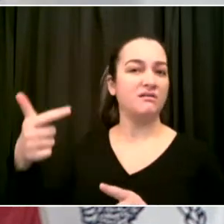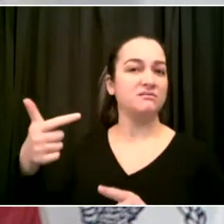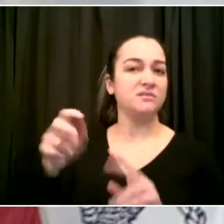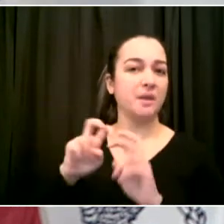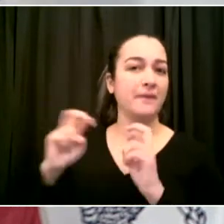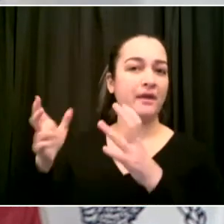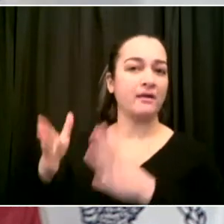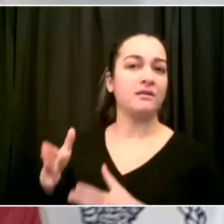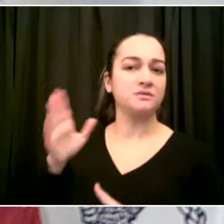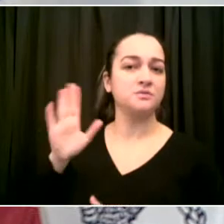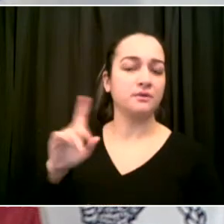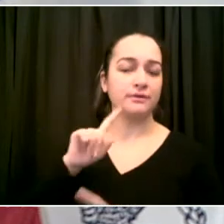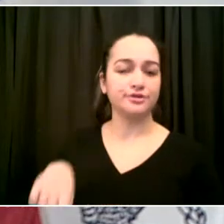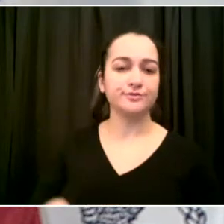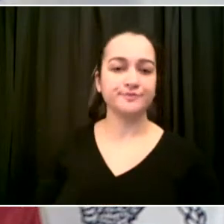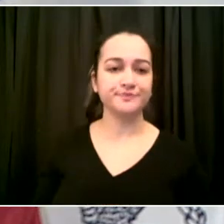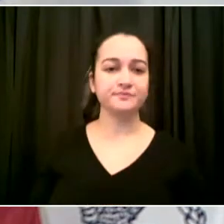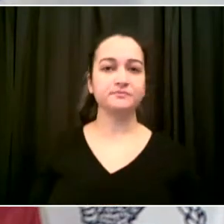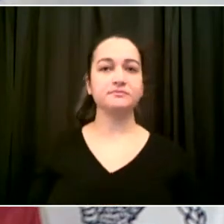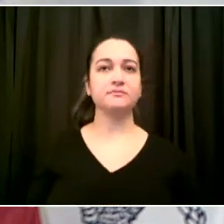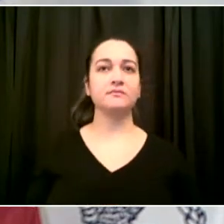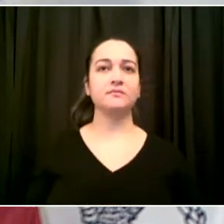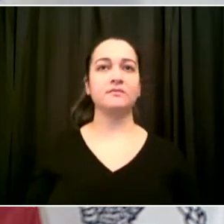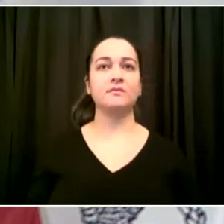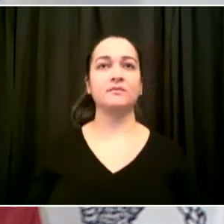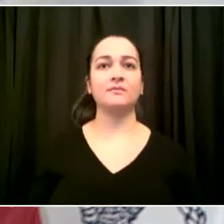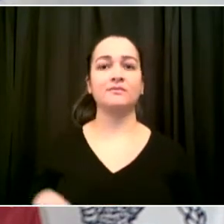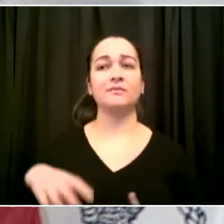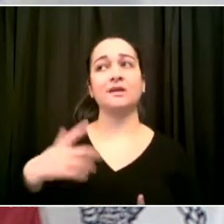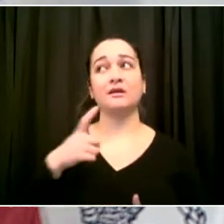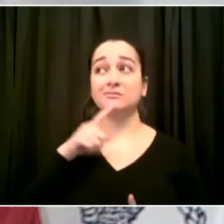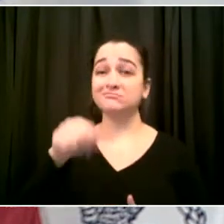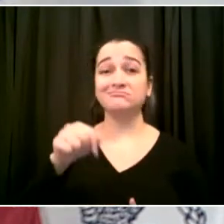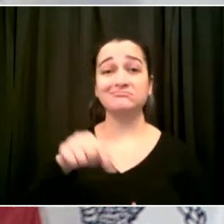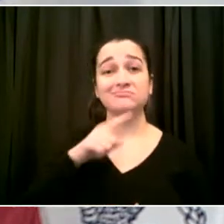TO CHANCELLOR CARRANAN ZA BUT WE ARE ALL CONCERNED GIVVNGI